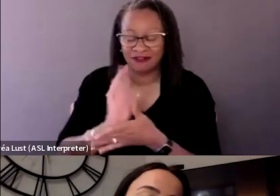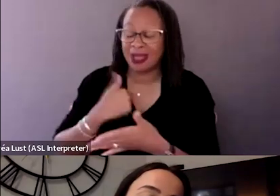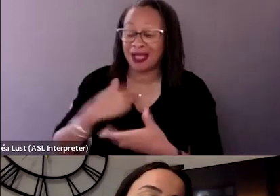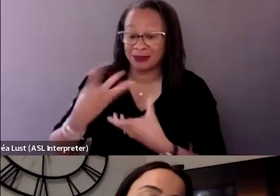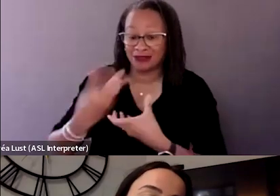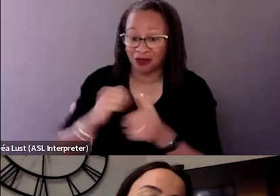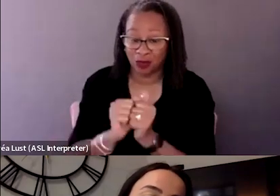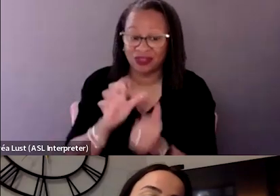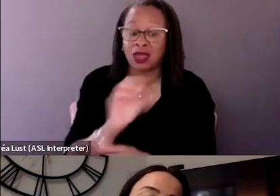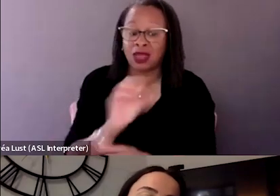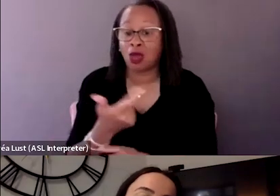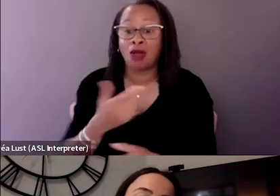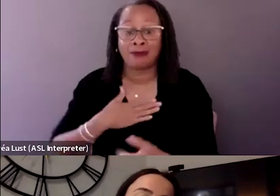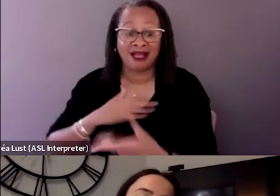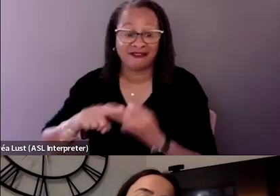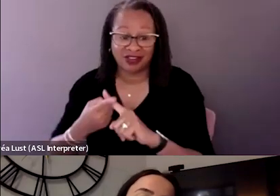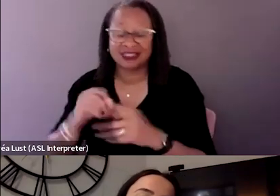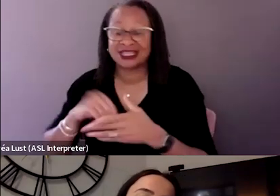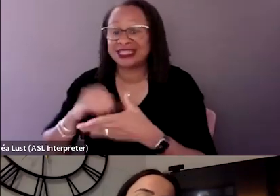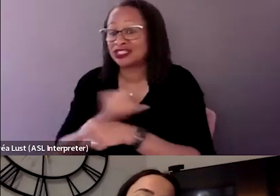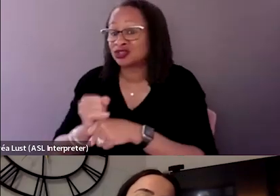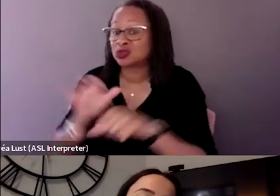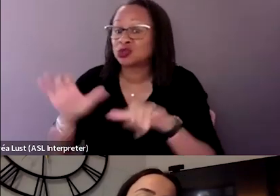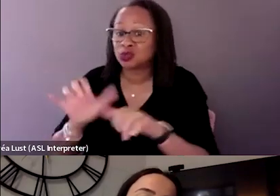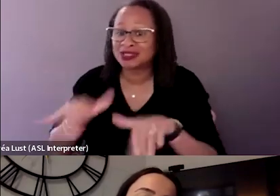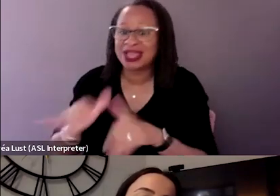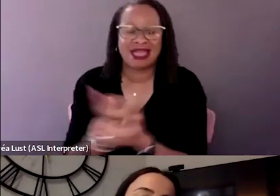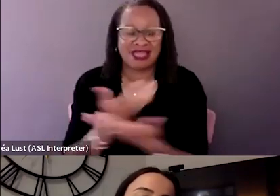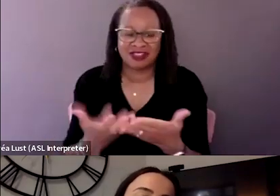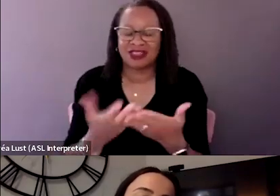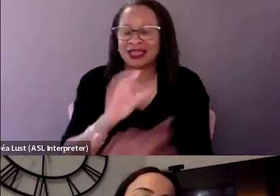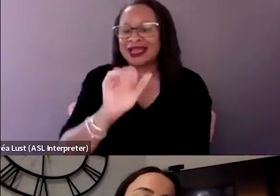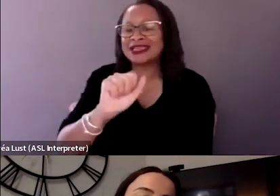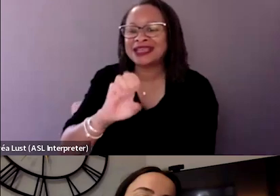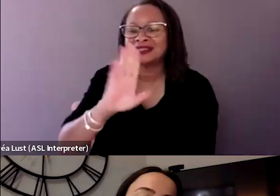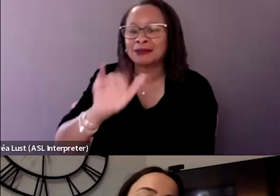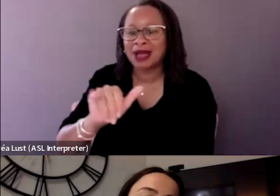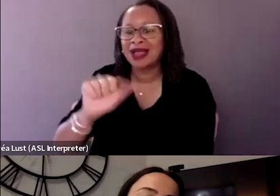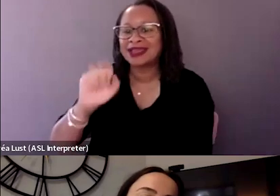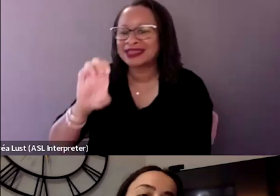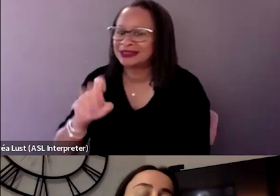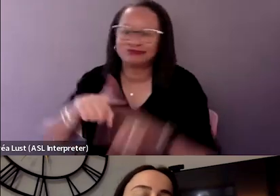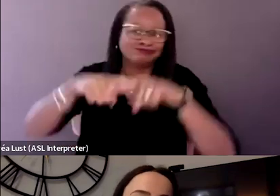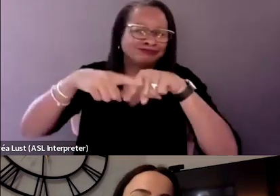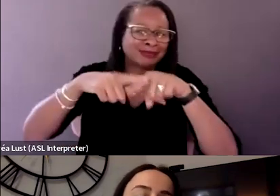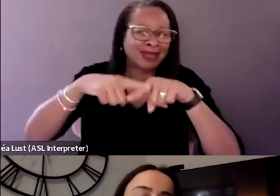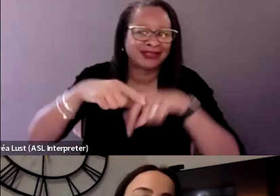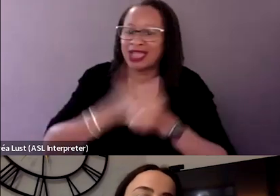you know, all my friends in the industry and everything they're doing, everything is case by case. Every project, it's a different set of circumstances again.